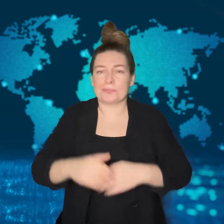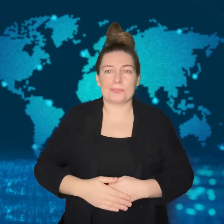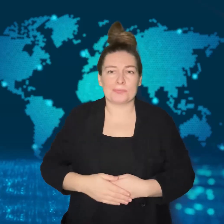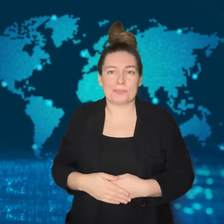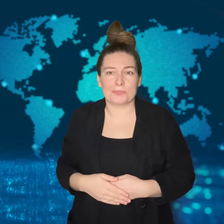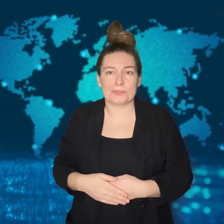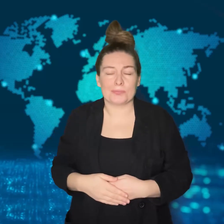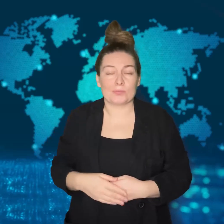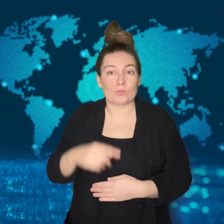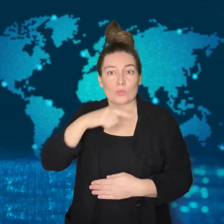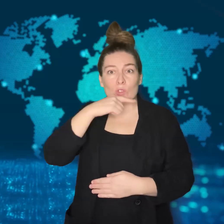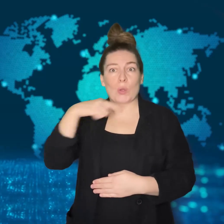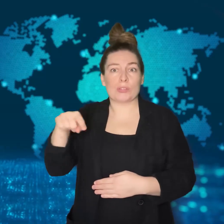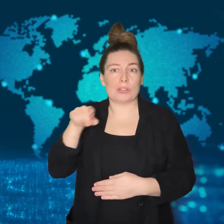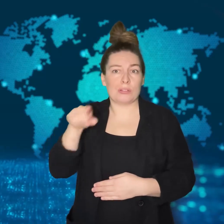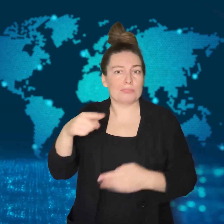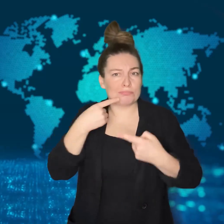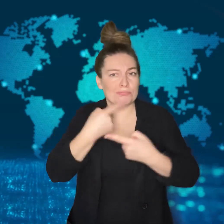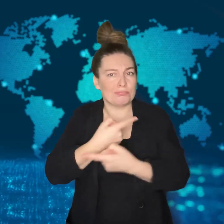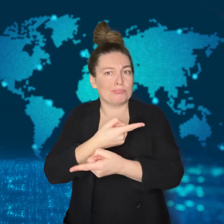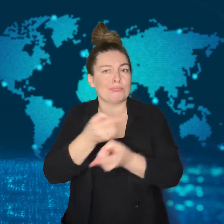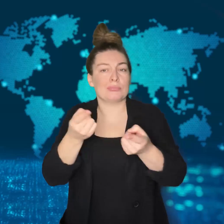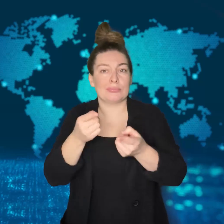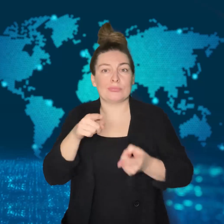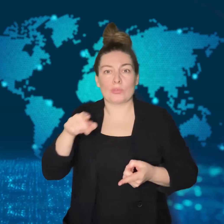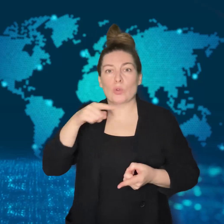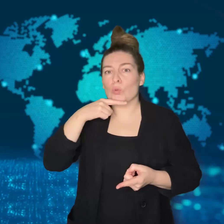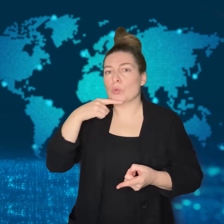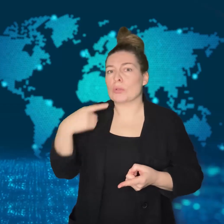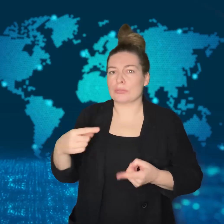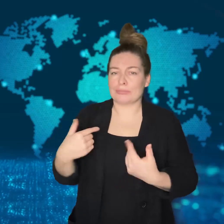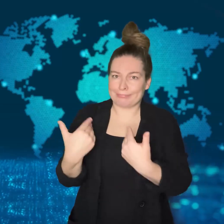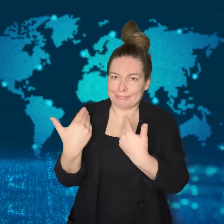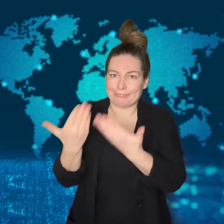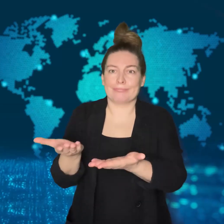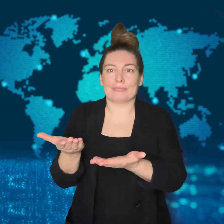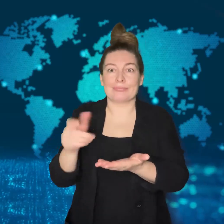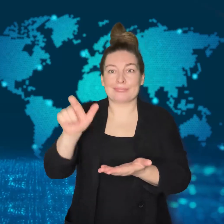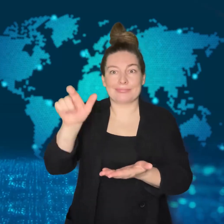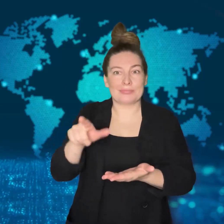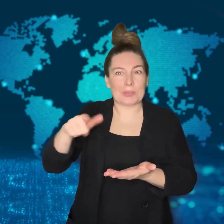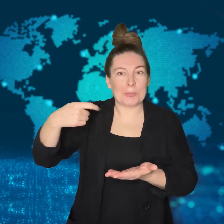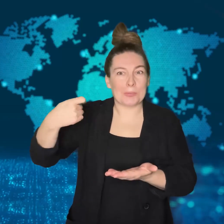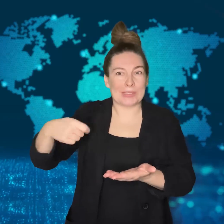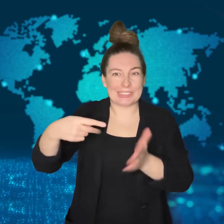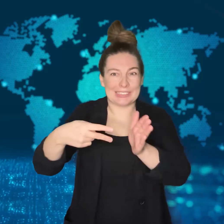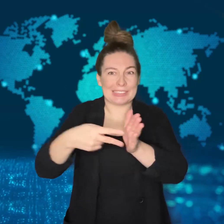Russia has announced that the country has given asylum to